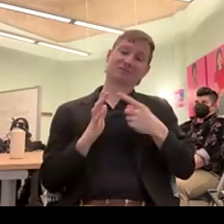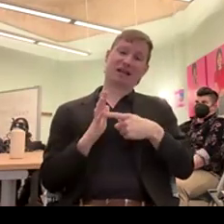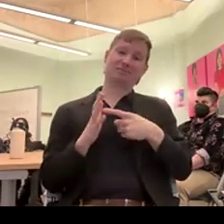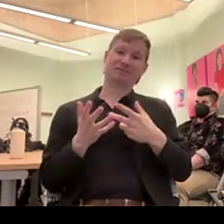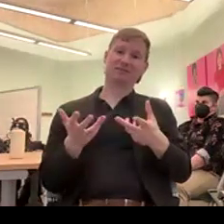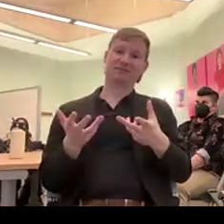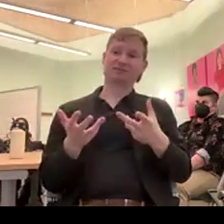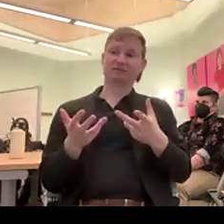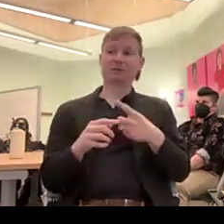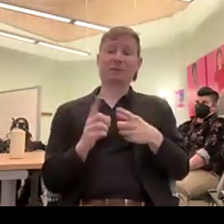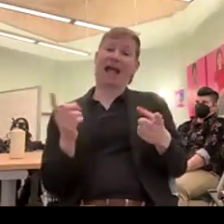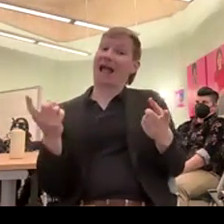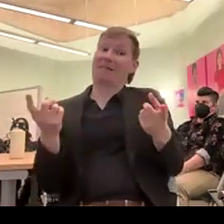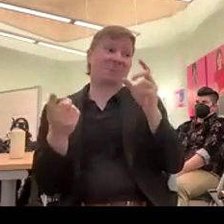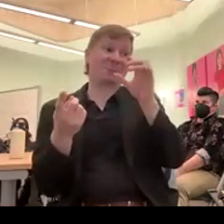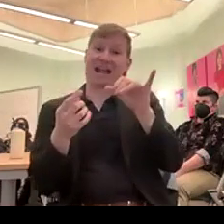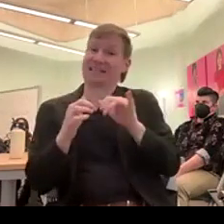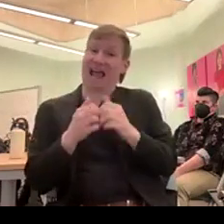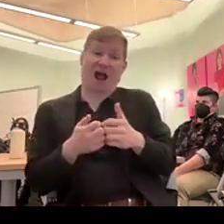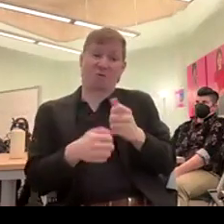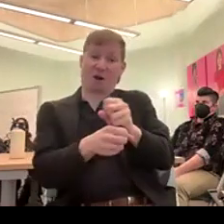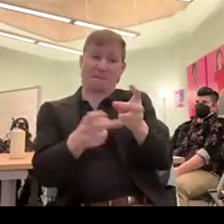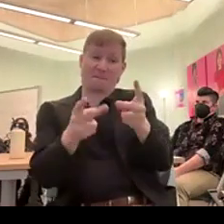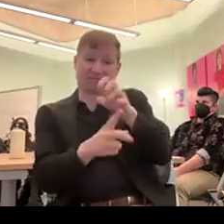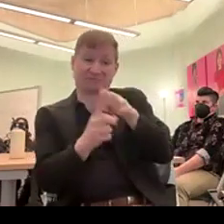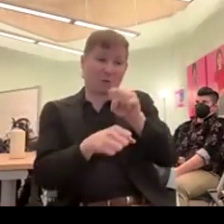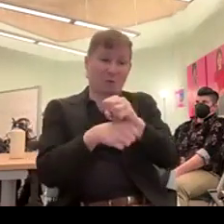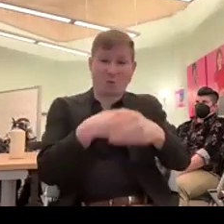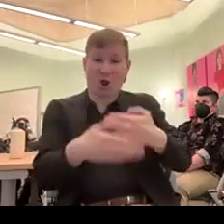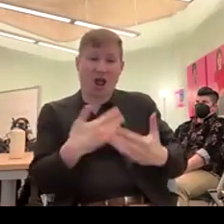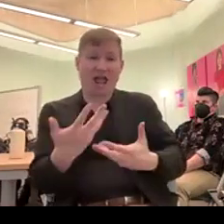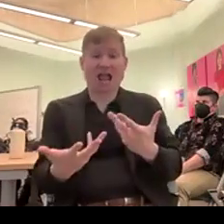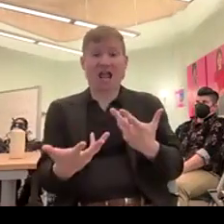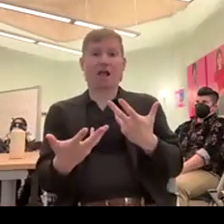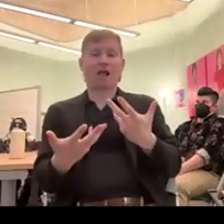had to take, unfortunately. But that's what you got to do in the workplace sometimes.